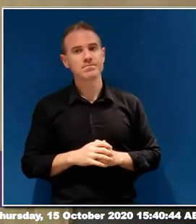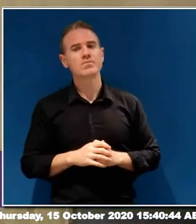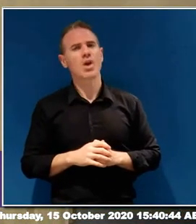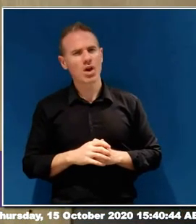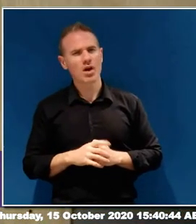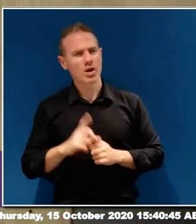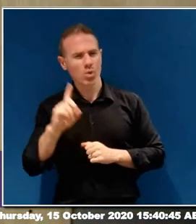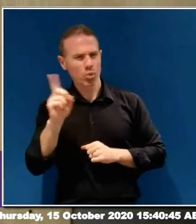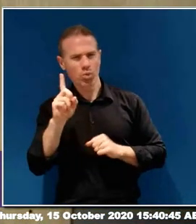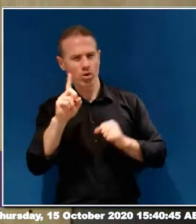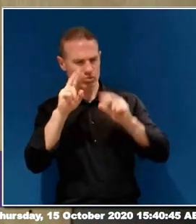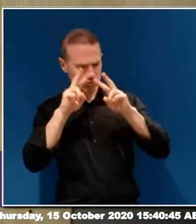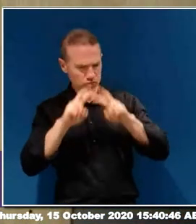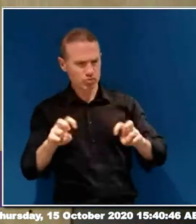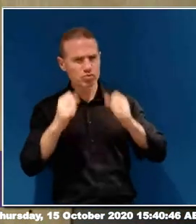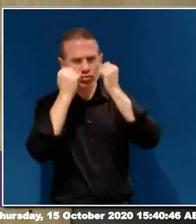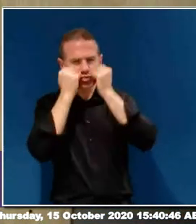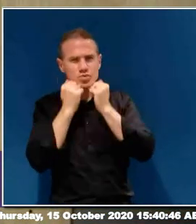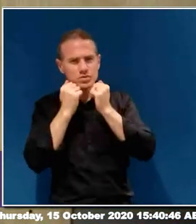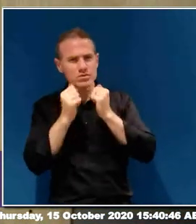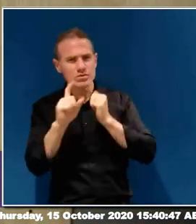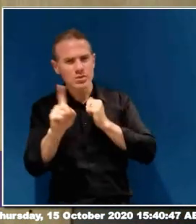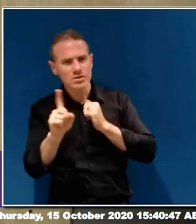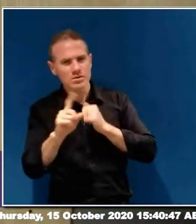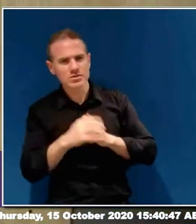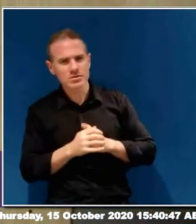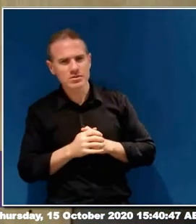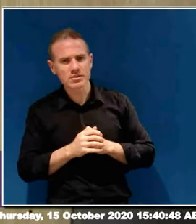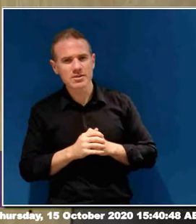The one I can't talk about, so...